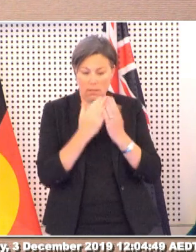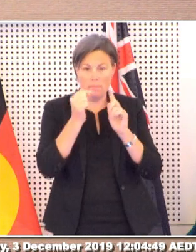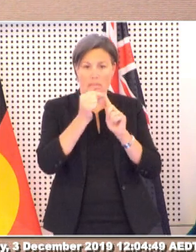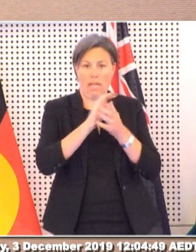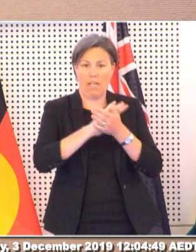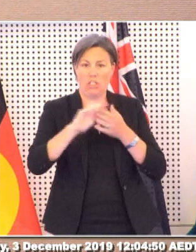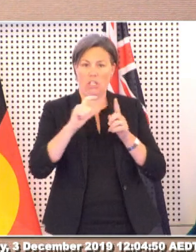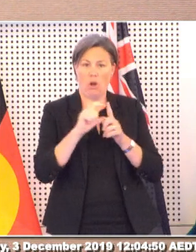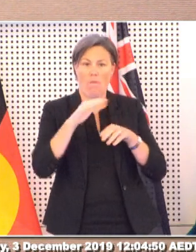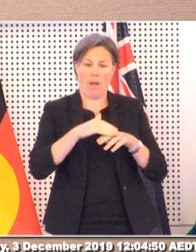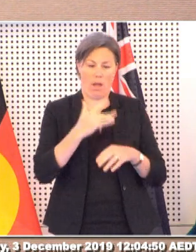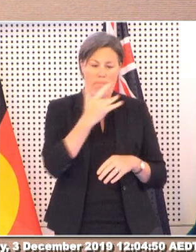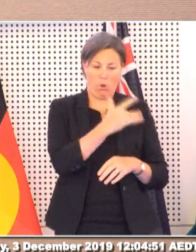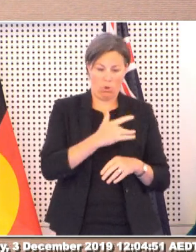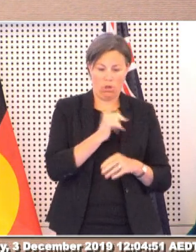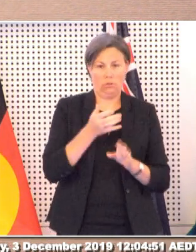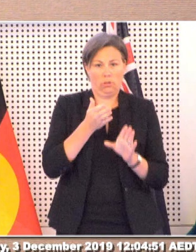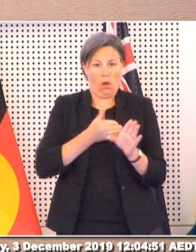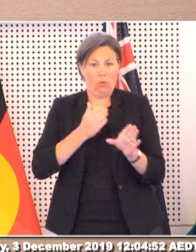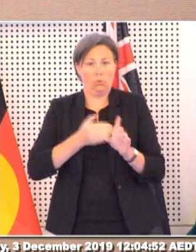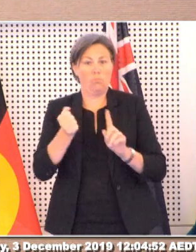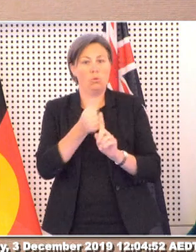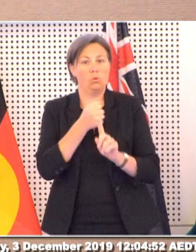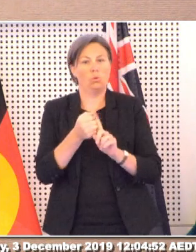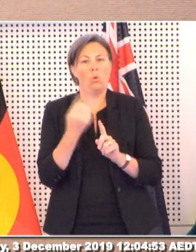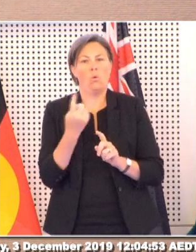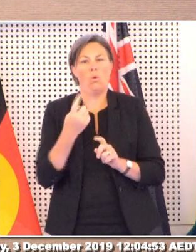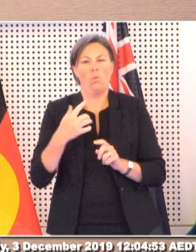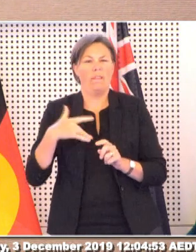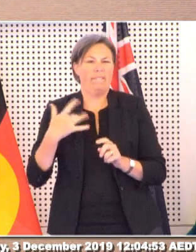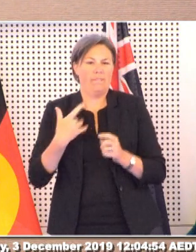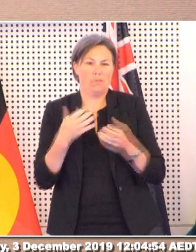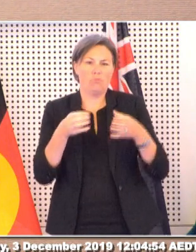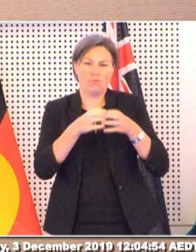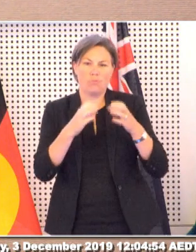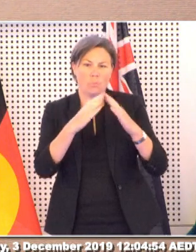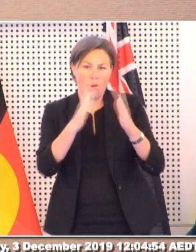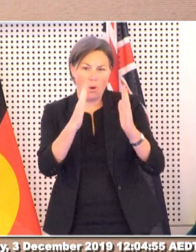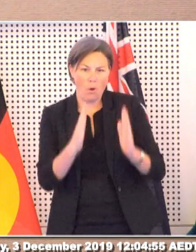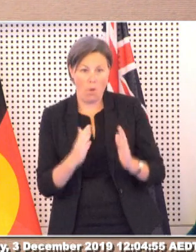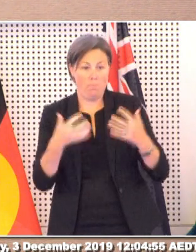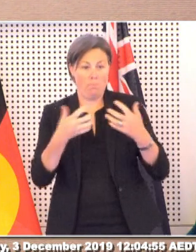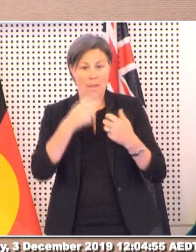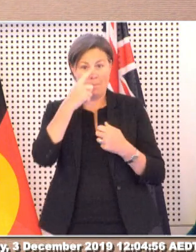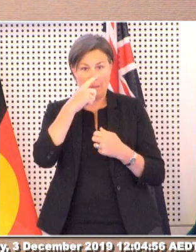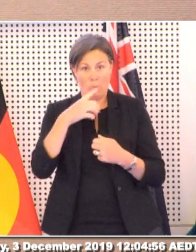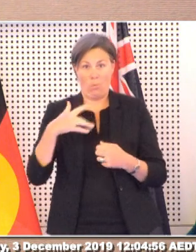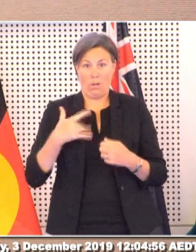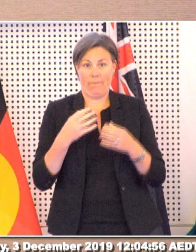psychological abuse of people who live in residential services. A lot of those people had experience of living in group homes.